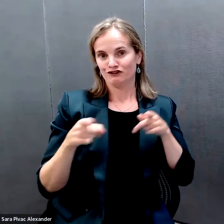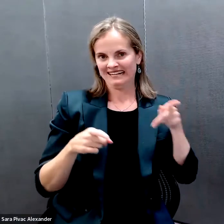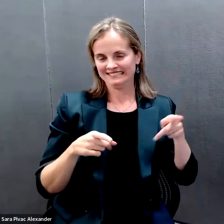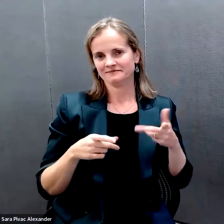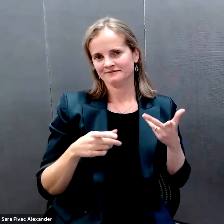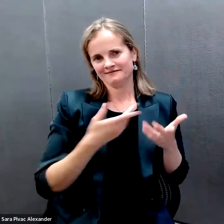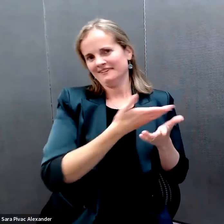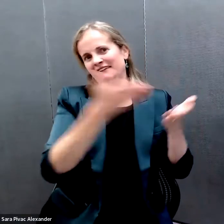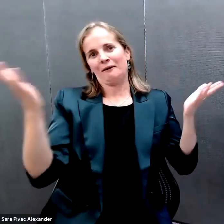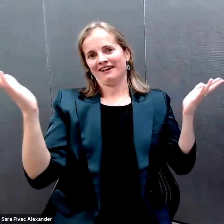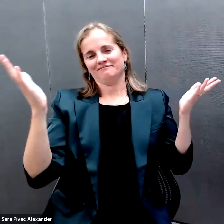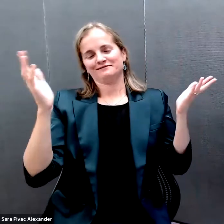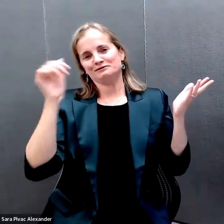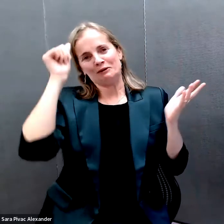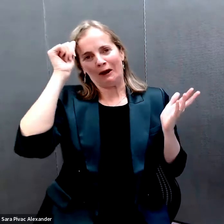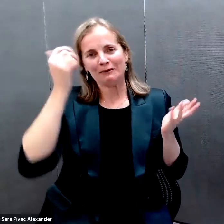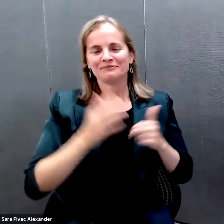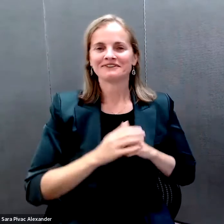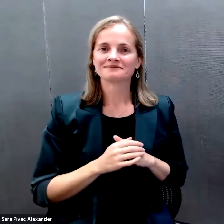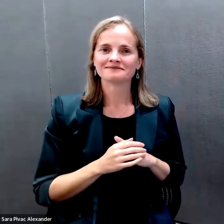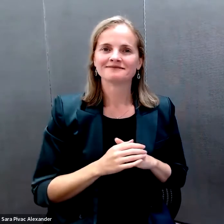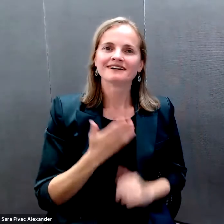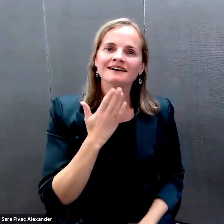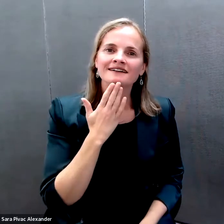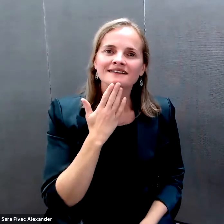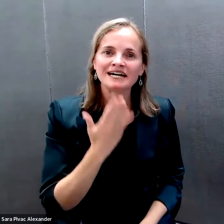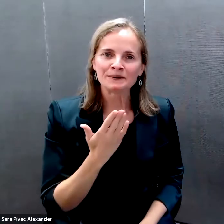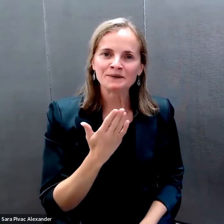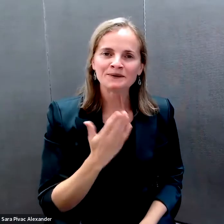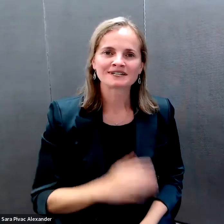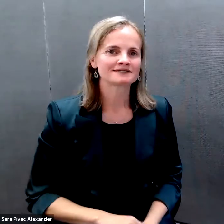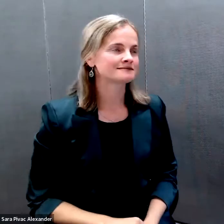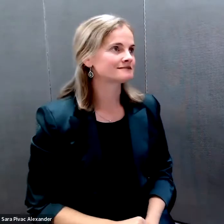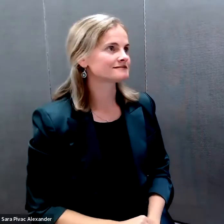and the last phrase which everyone needs to know is thank you